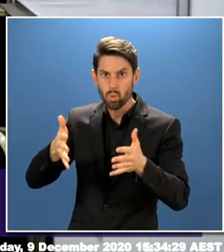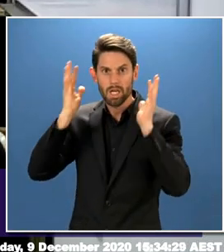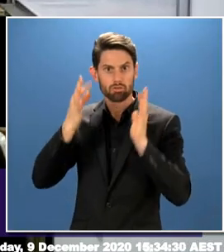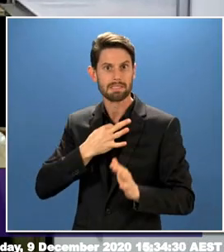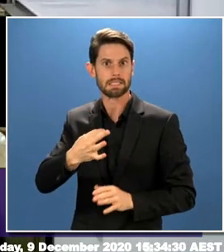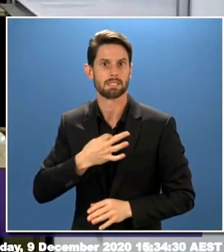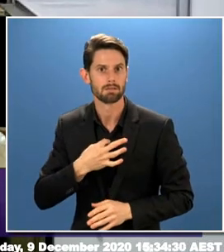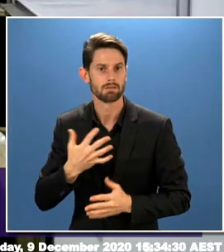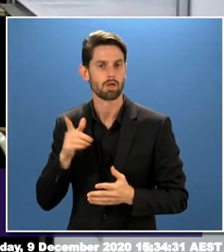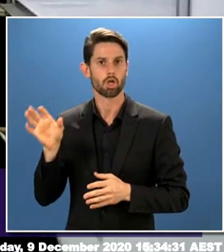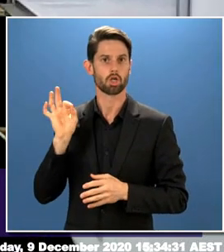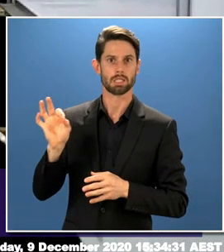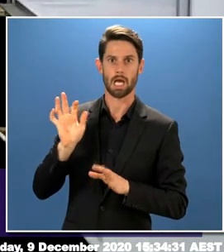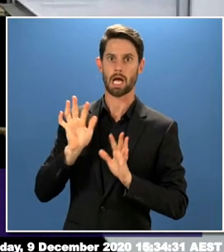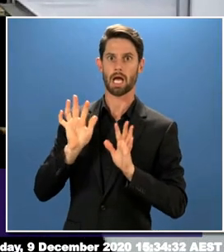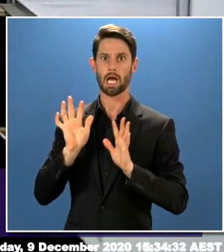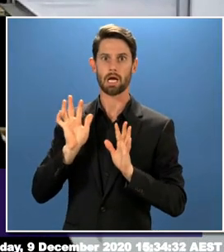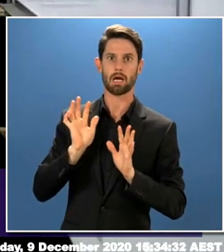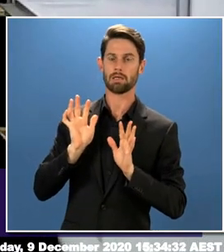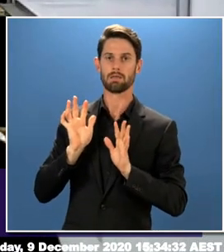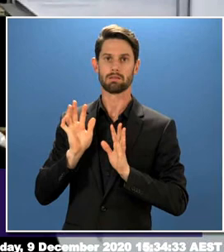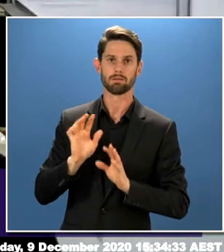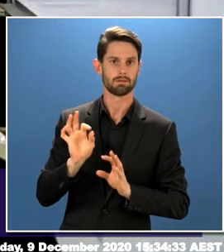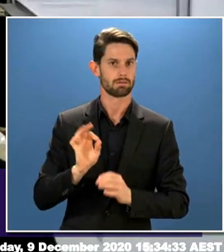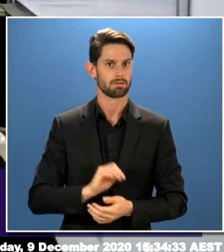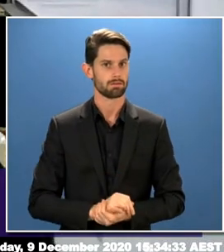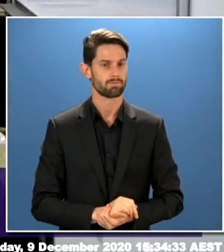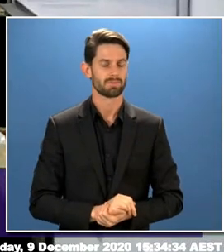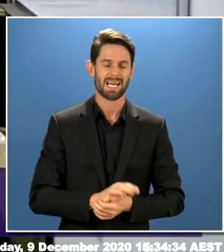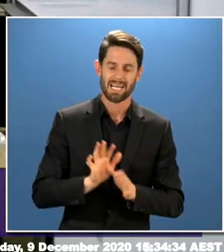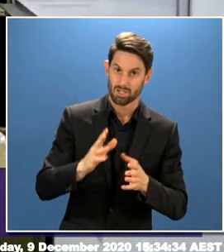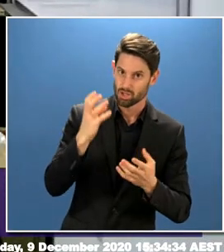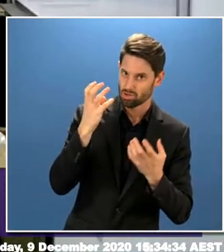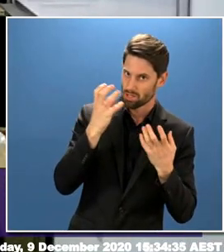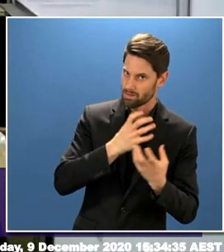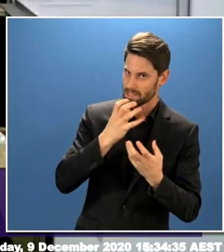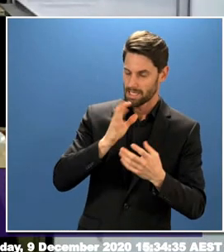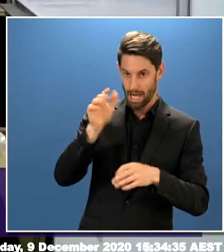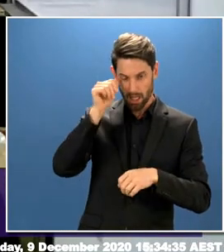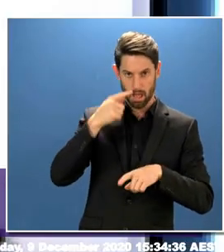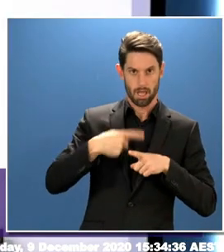(CROSSTALK) I'm sorry that we've really had to race through it and I feel like